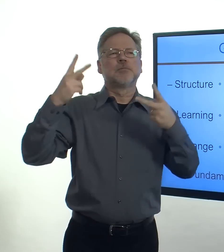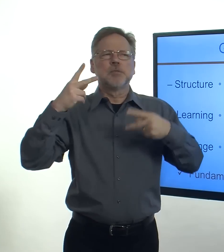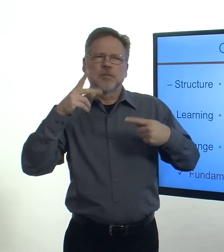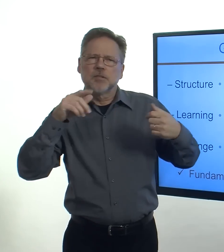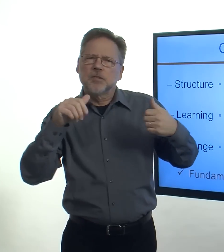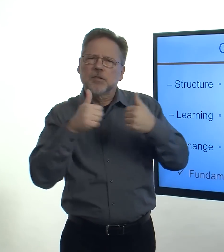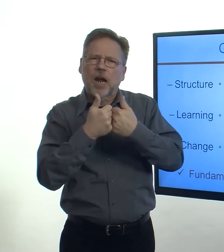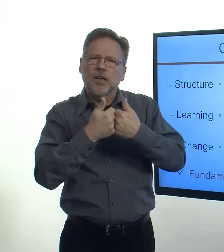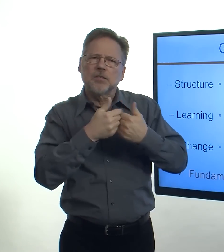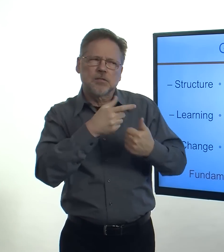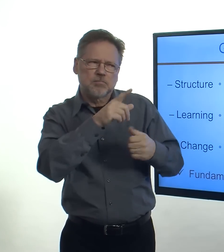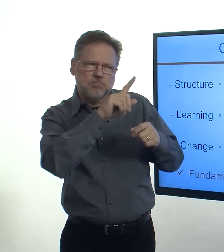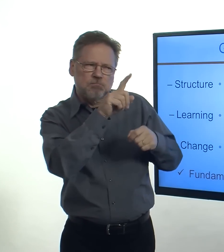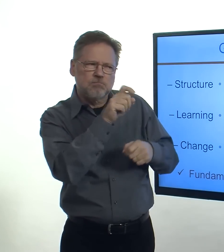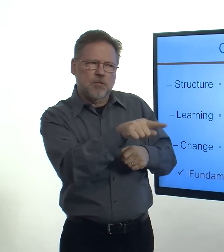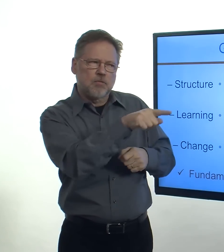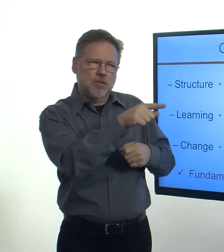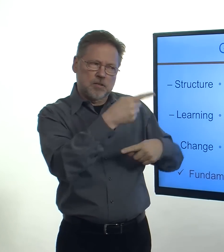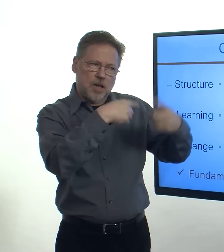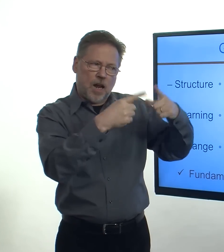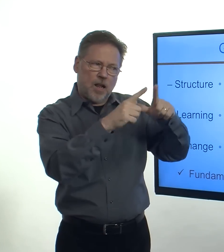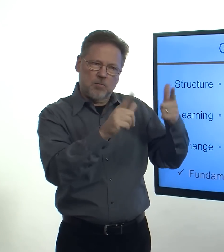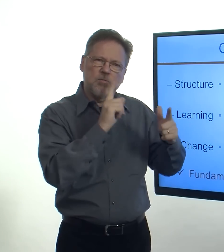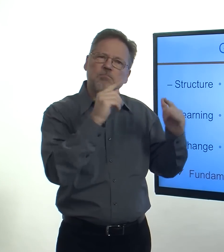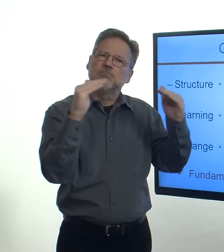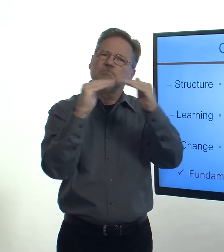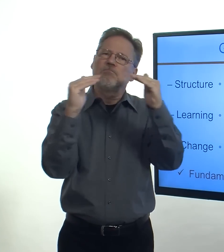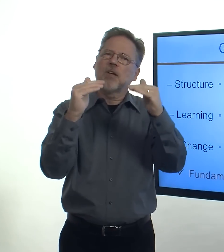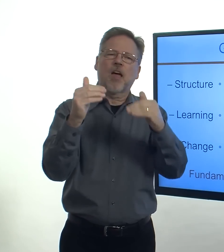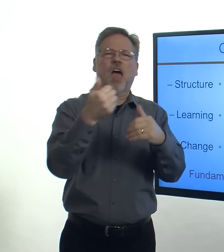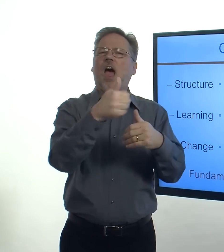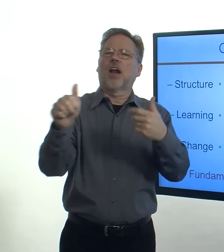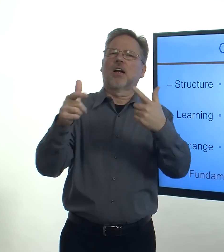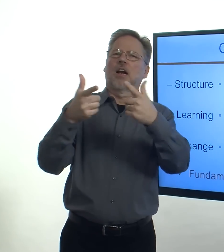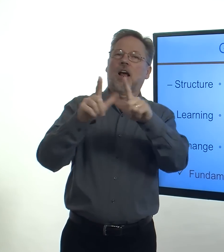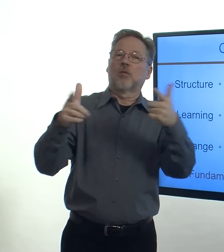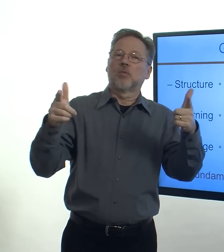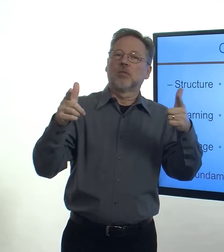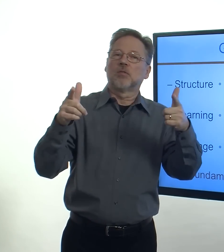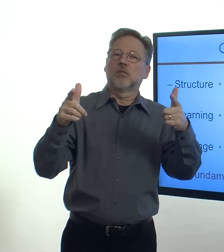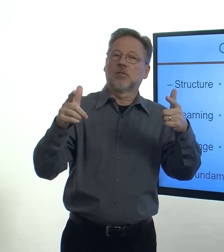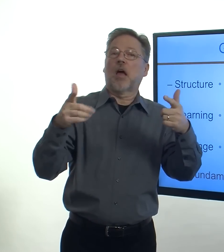when people challenge whether sign language is truly equal to any other language. Vast